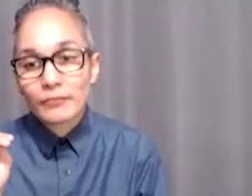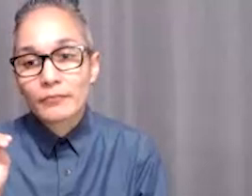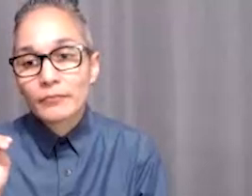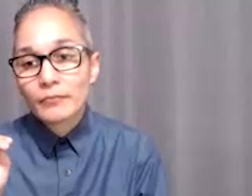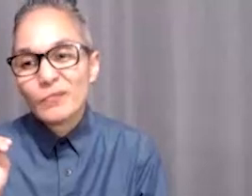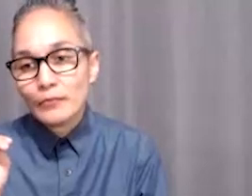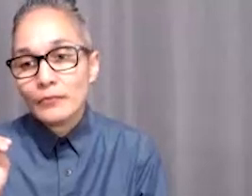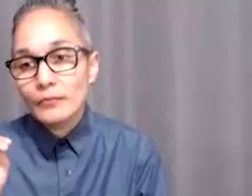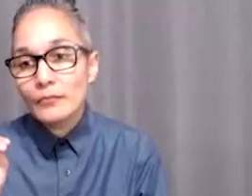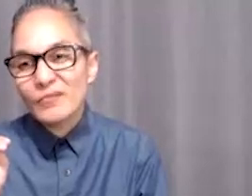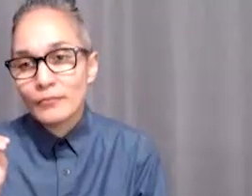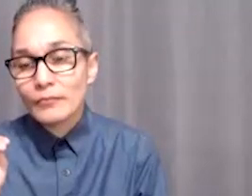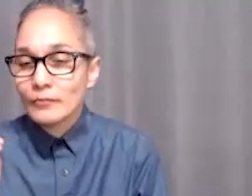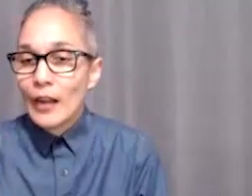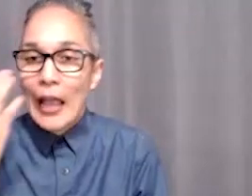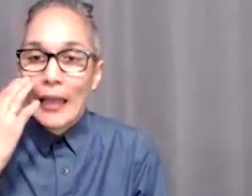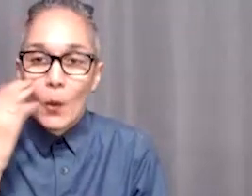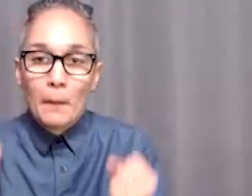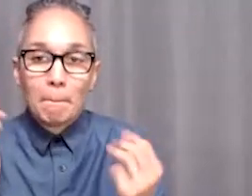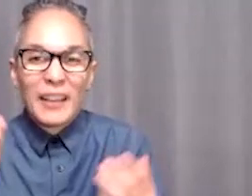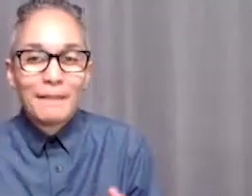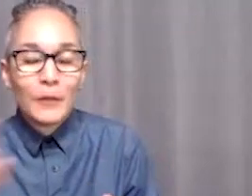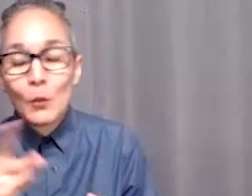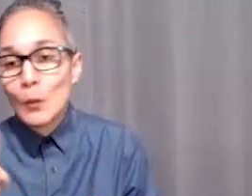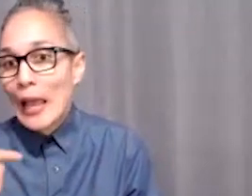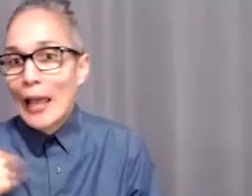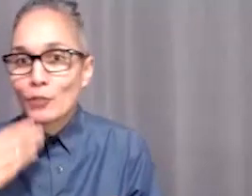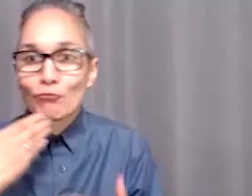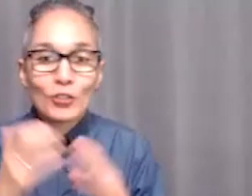I know that a lot of you were, you know, having some great conversations in your groups.